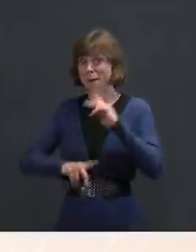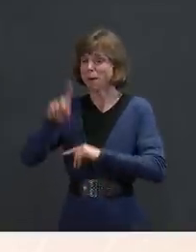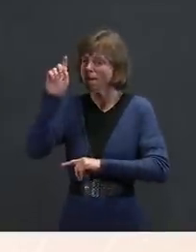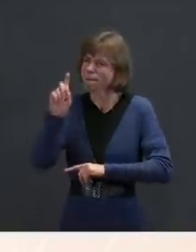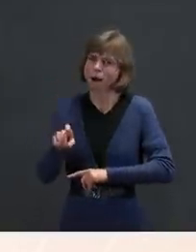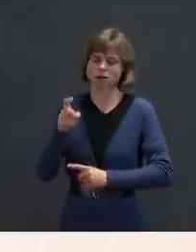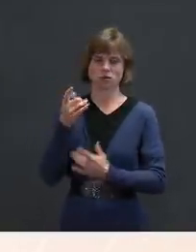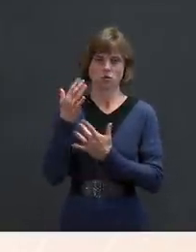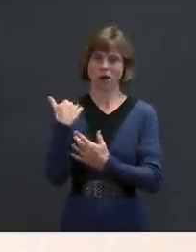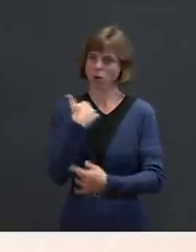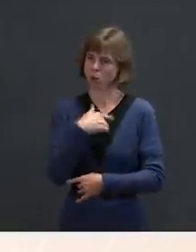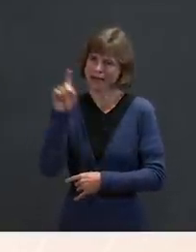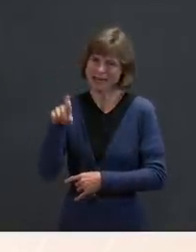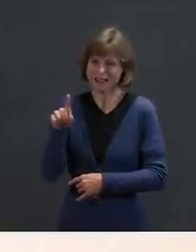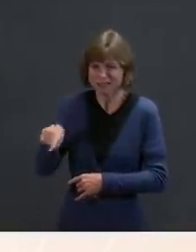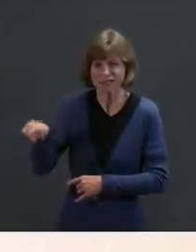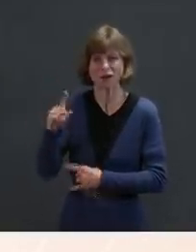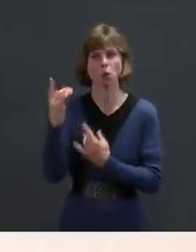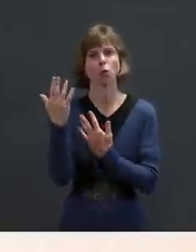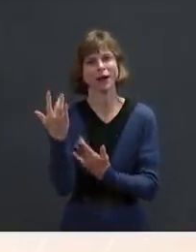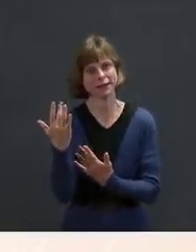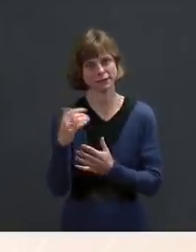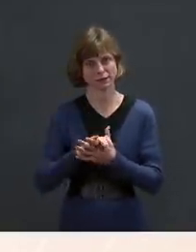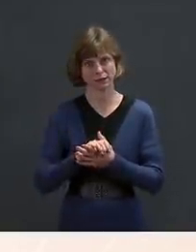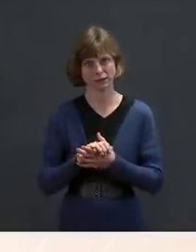And I will say that they will wait with a goal in mind,